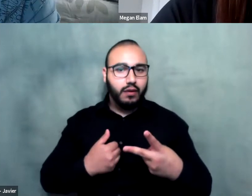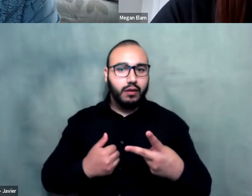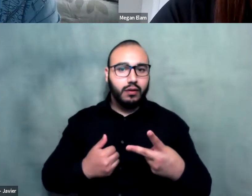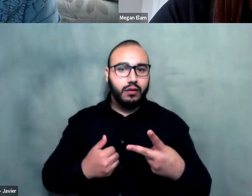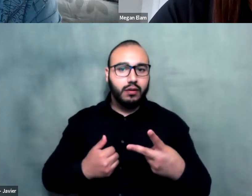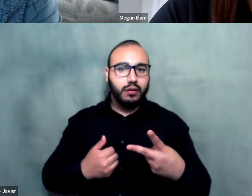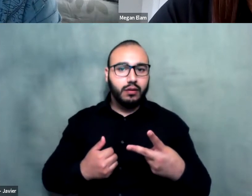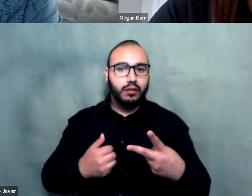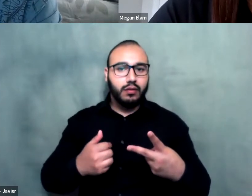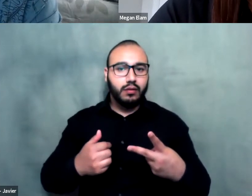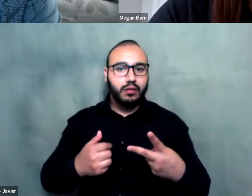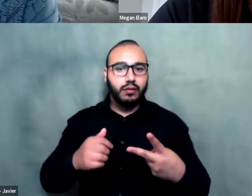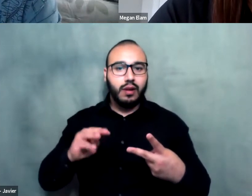Megan Elam: Share again, Alex, I'm sorry. Alex Wrigley: Oh, yeah, I'm sorry.